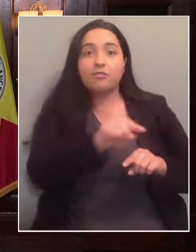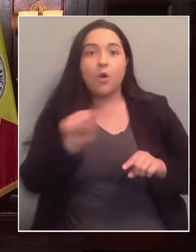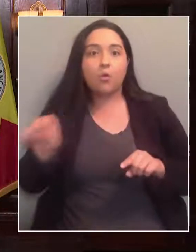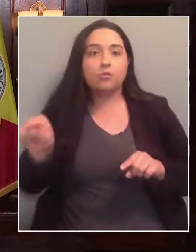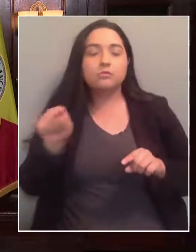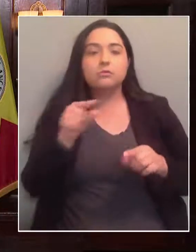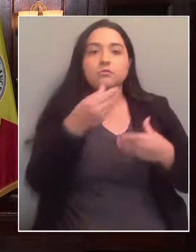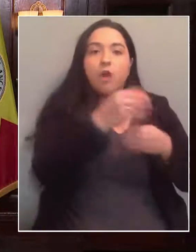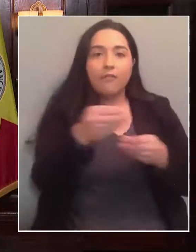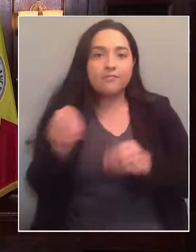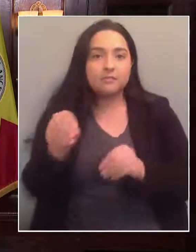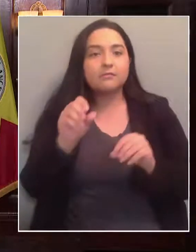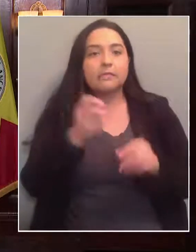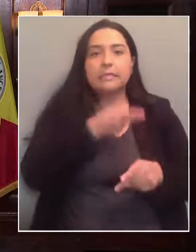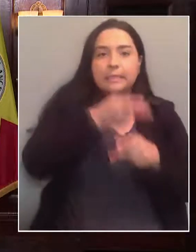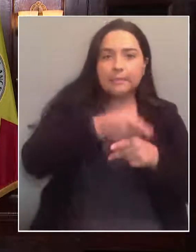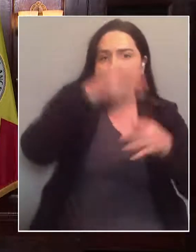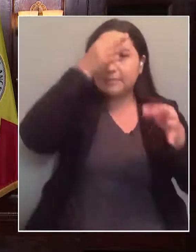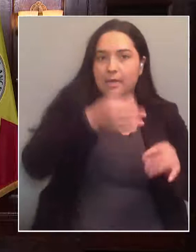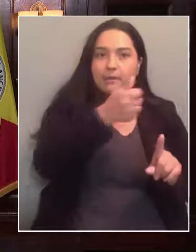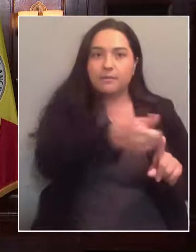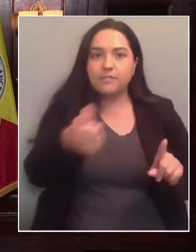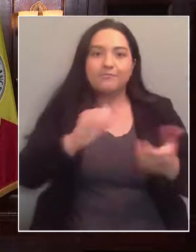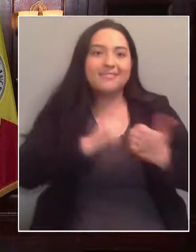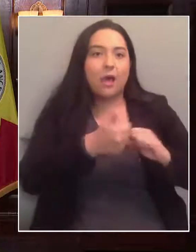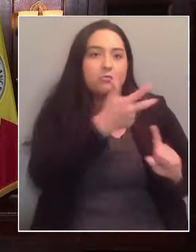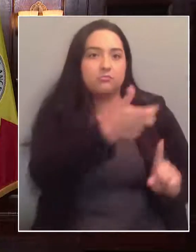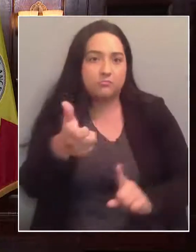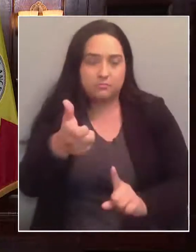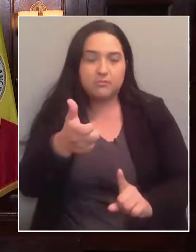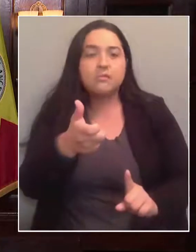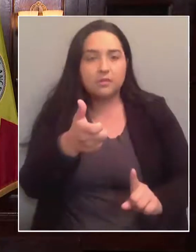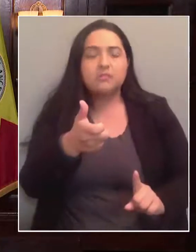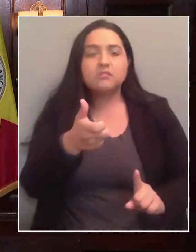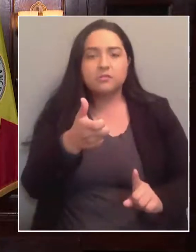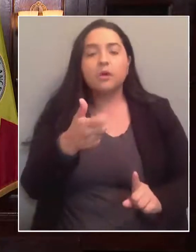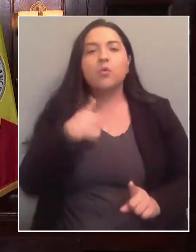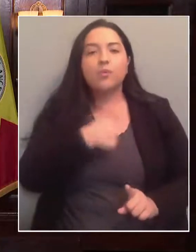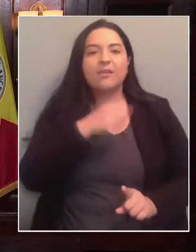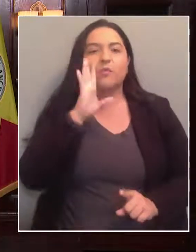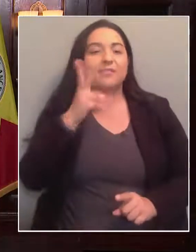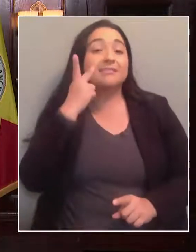BUT THAT WILL COME DOWN AND QUICKLY, AS WE SEE THE MASS CENTERS AND THE COUNTY